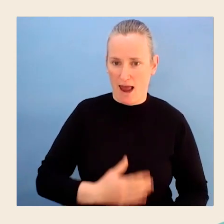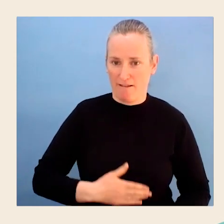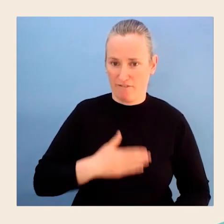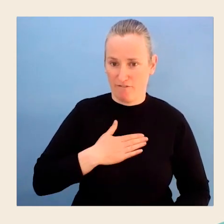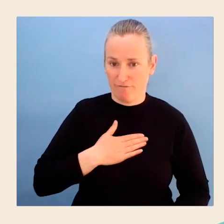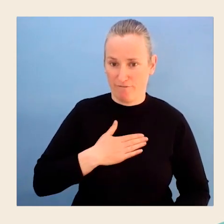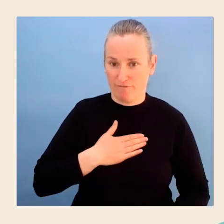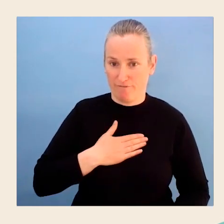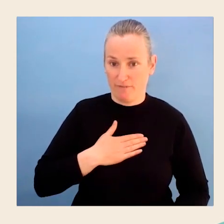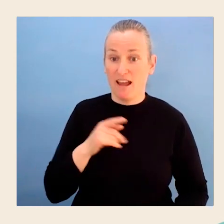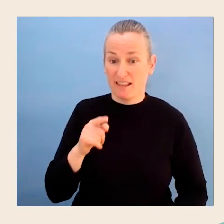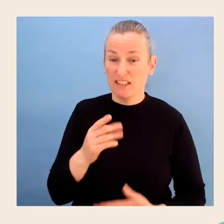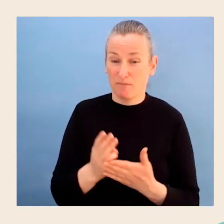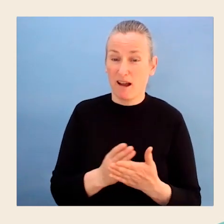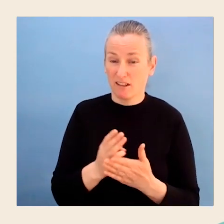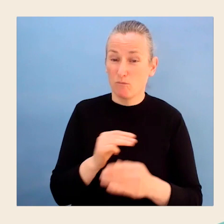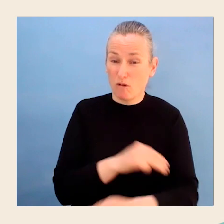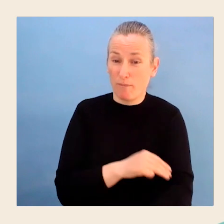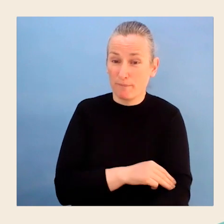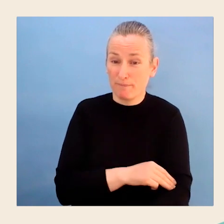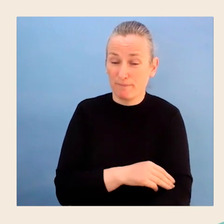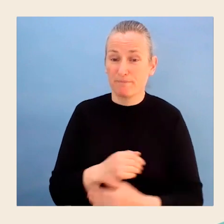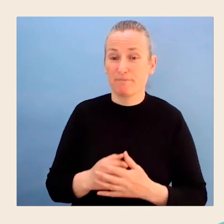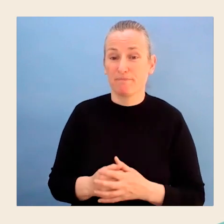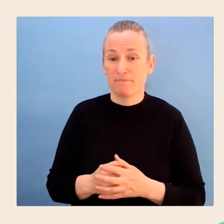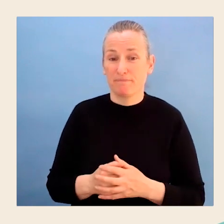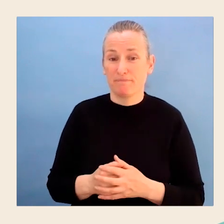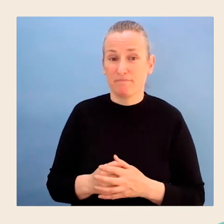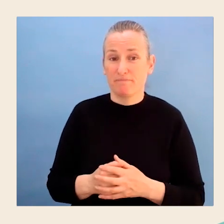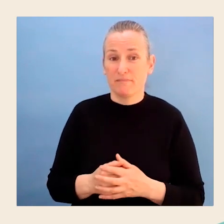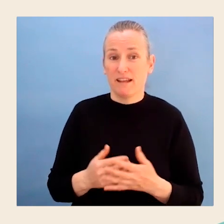because all of a sudden it becomes about my life